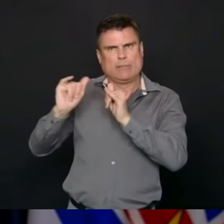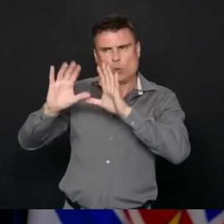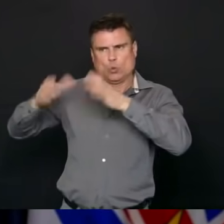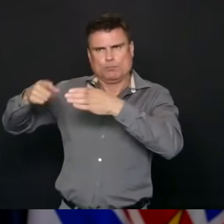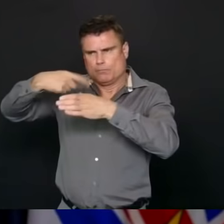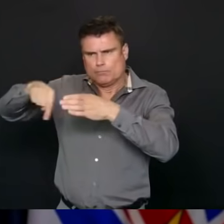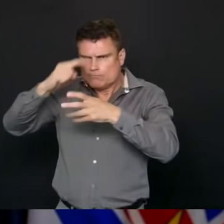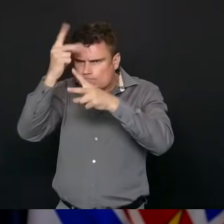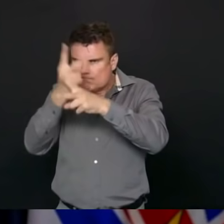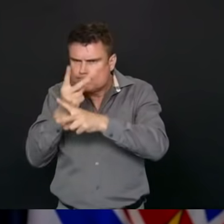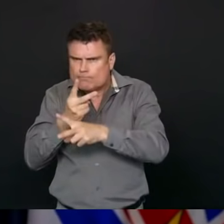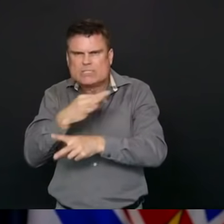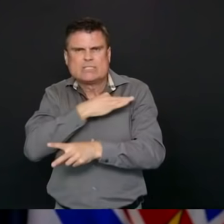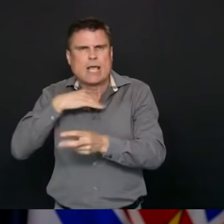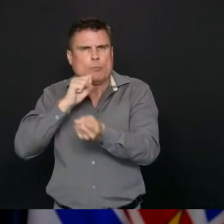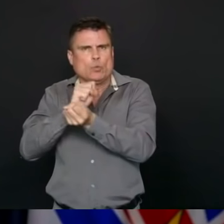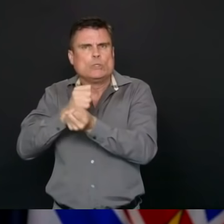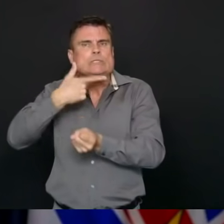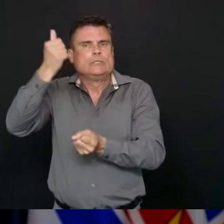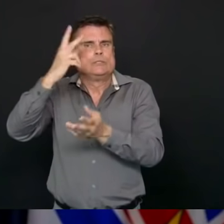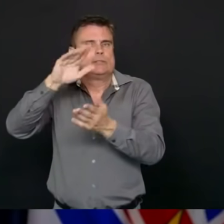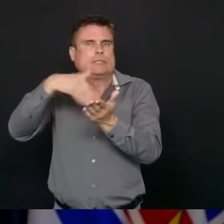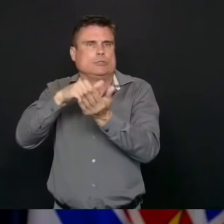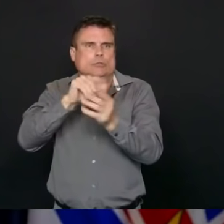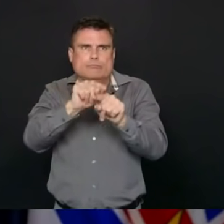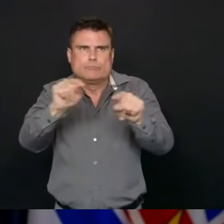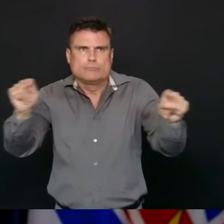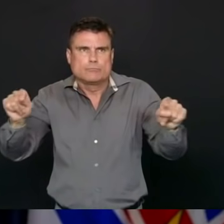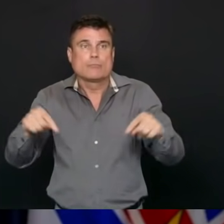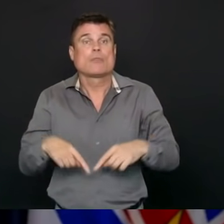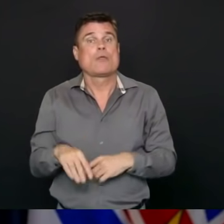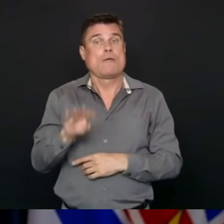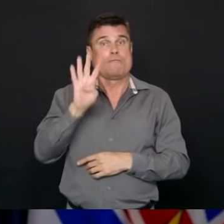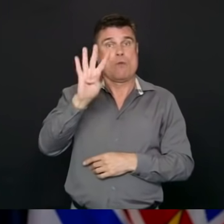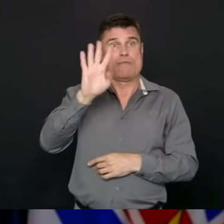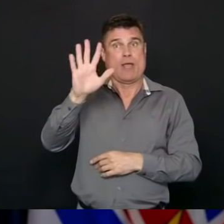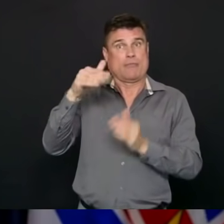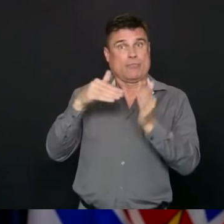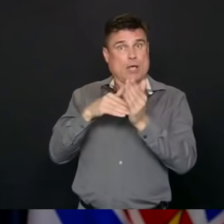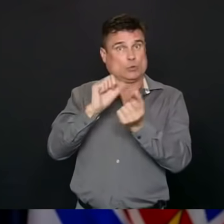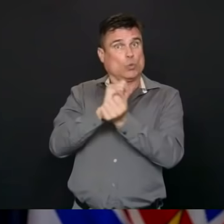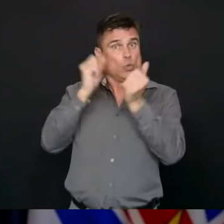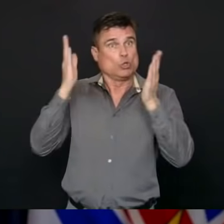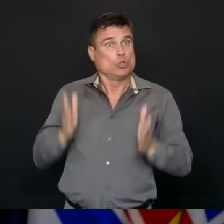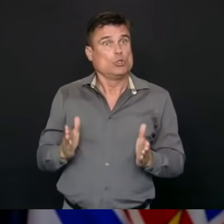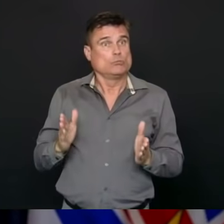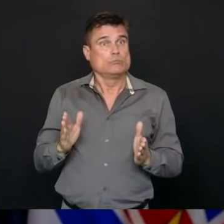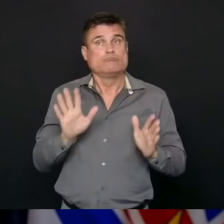I noted last week there are 45,000 unique employees in PC long-term care facilities, and assisted care facilities